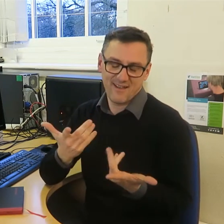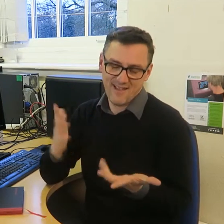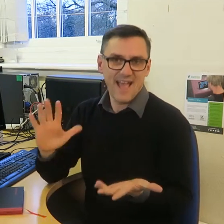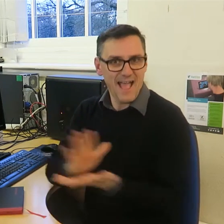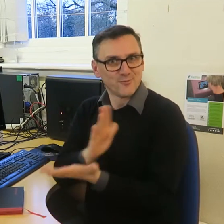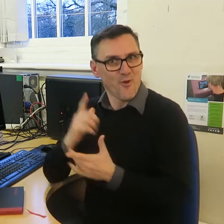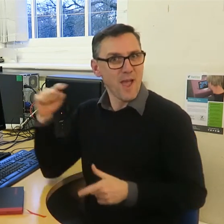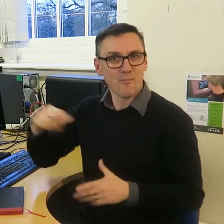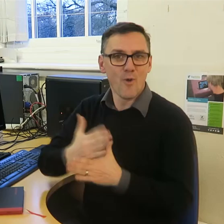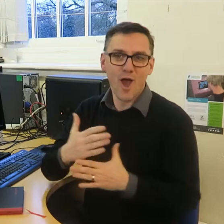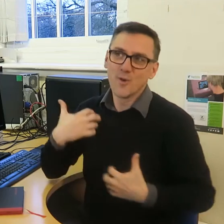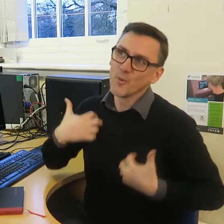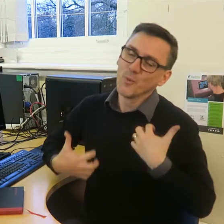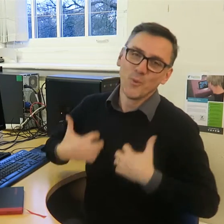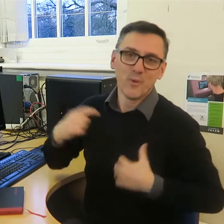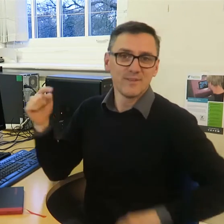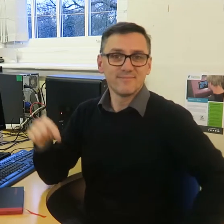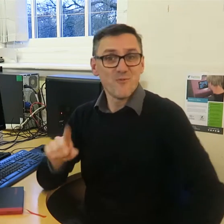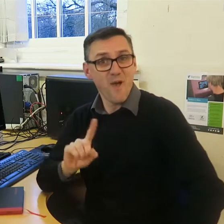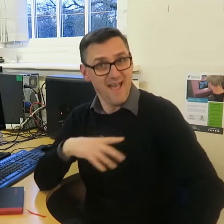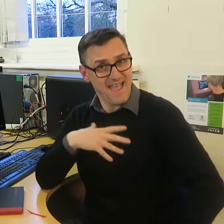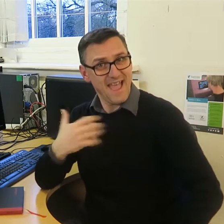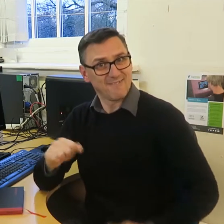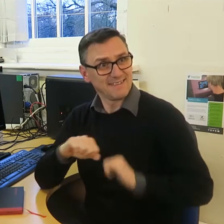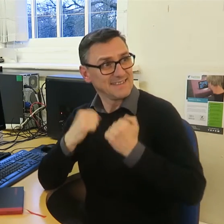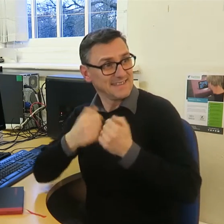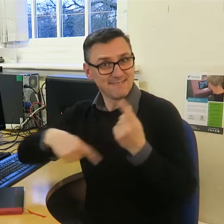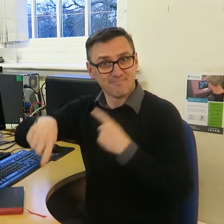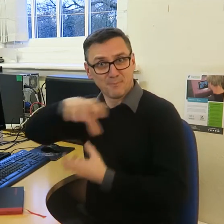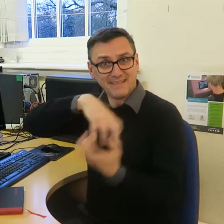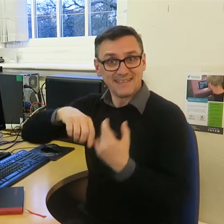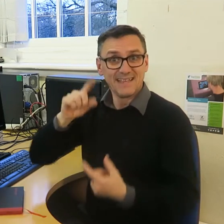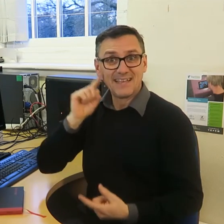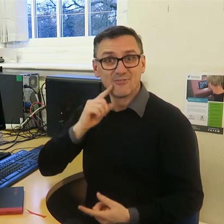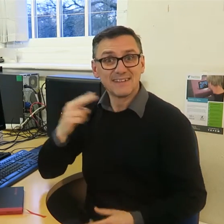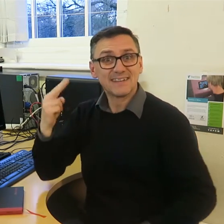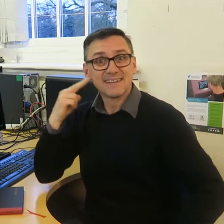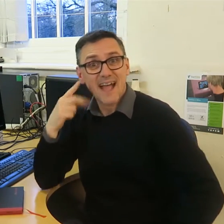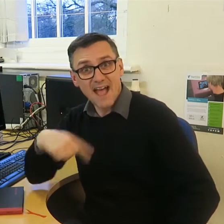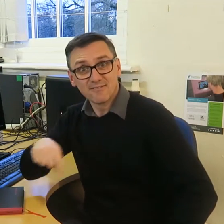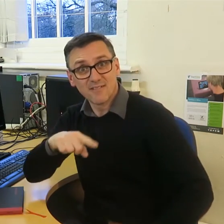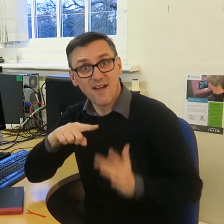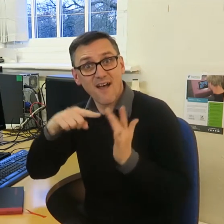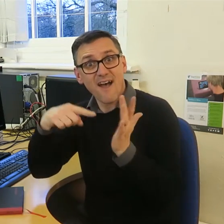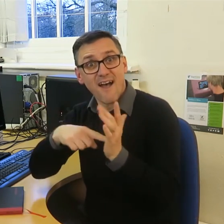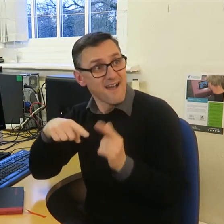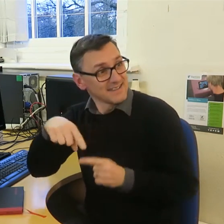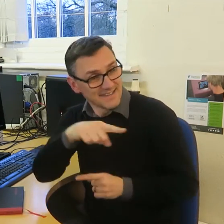One reason for that is the team of mixed hearing and Deaf people whom I work with.